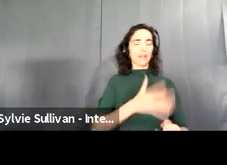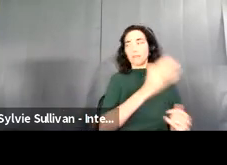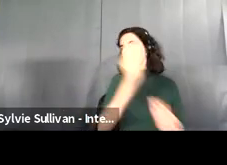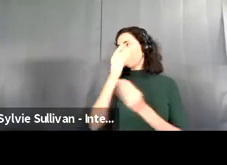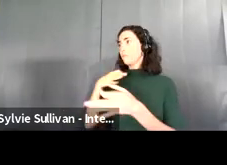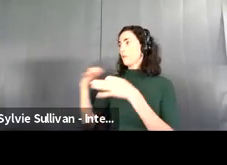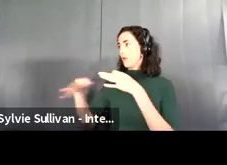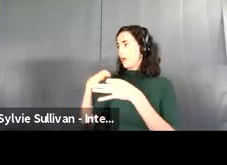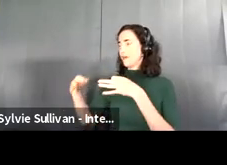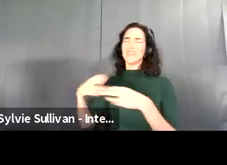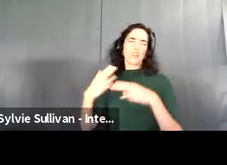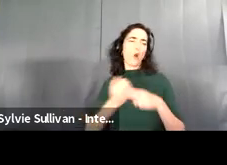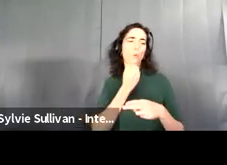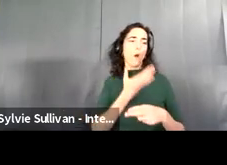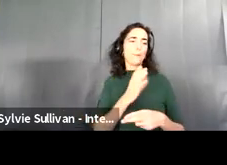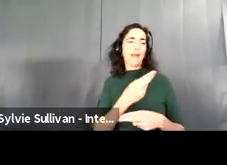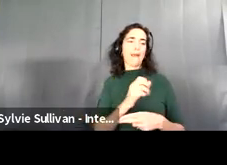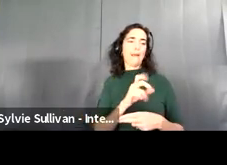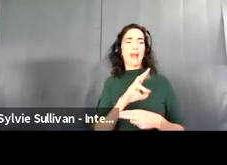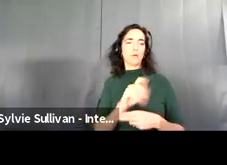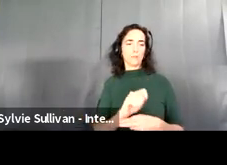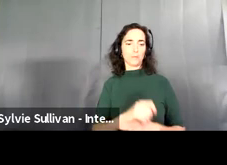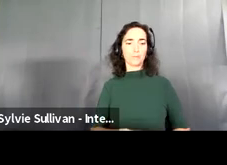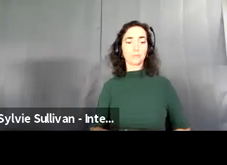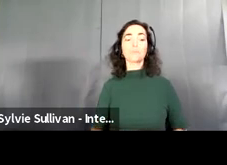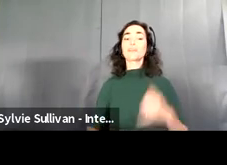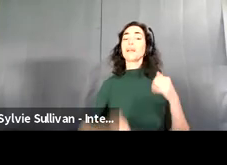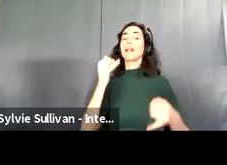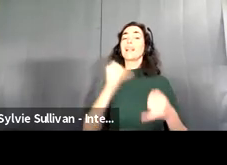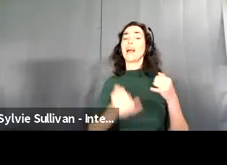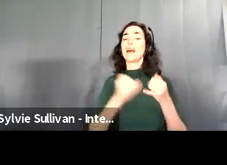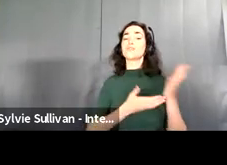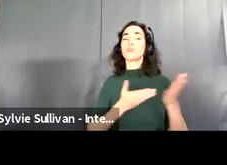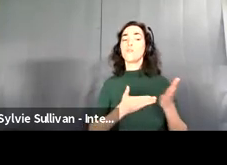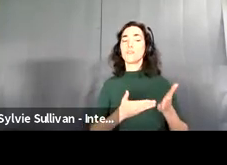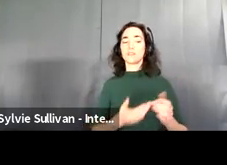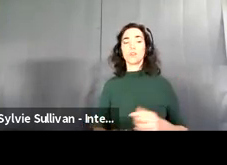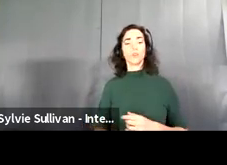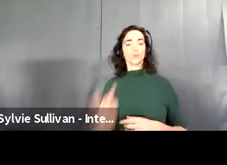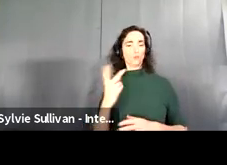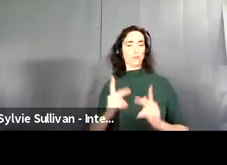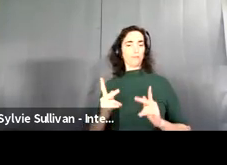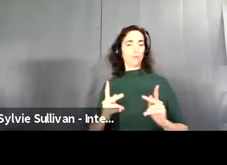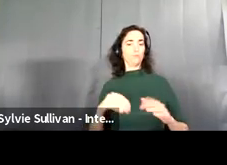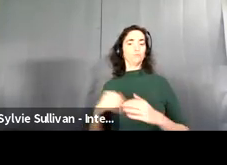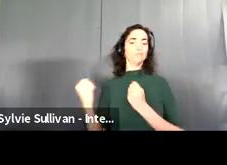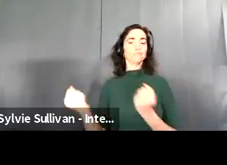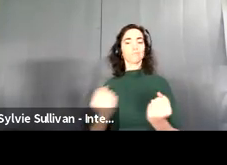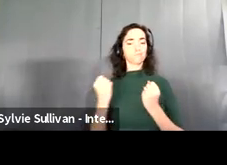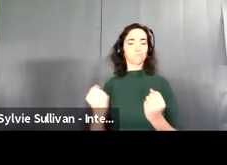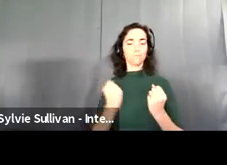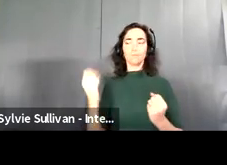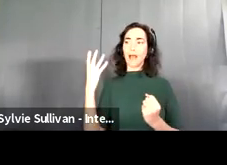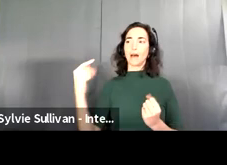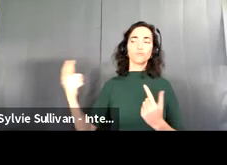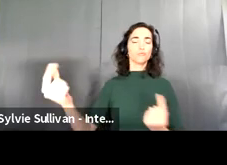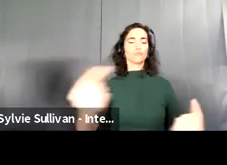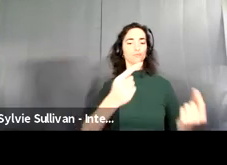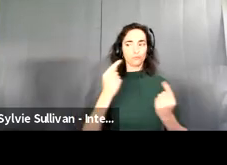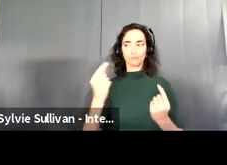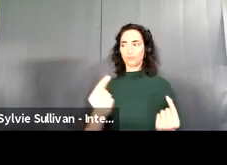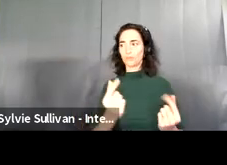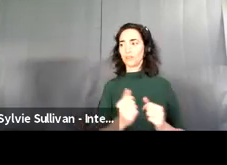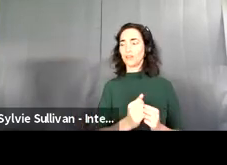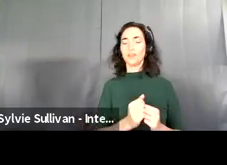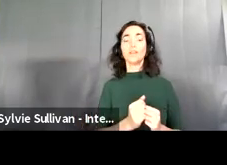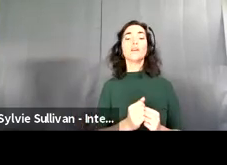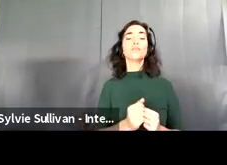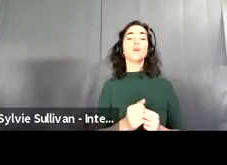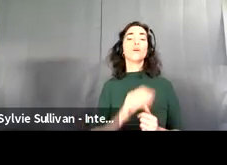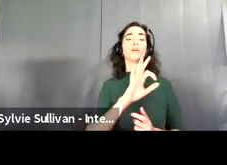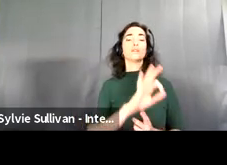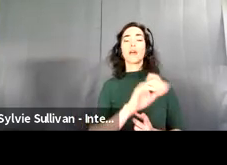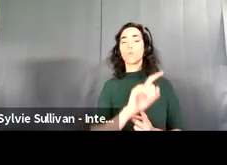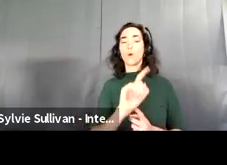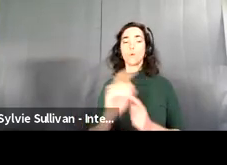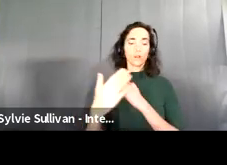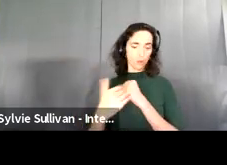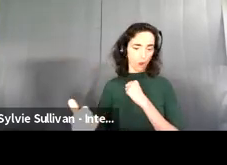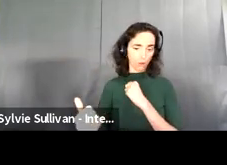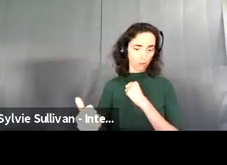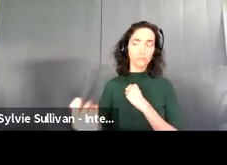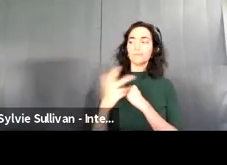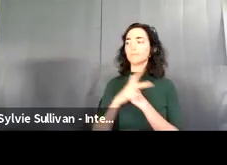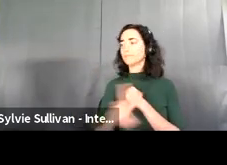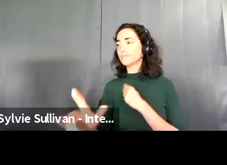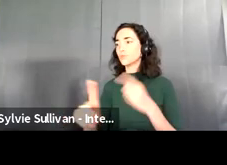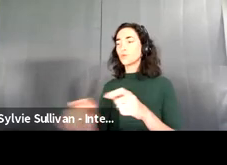We want to make sure that we do a warm handoff. And then our last service is our mobile response team so it's a two person team as well. And then we will respond to from that one one dispatcher with dispatches with a crisis in the community.